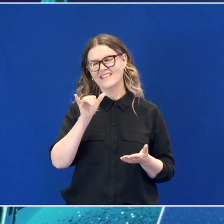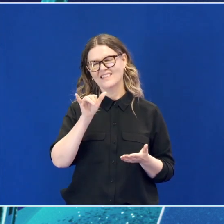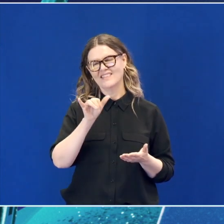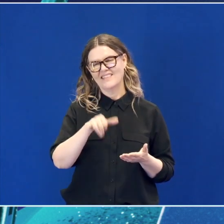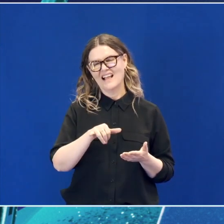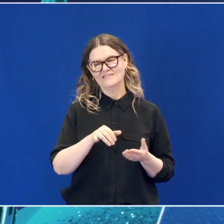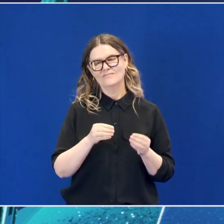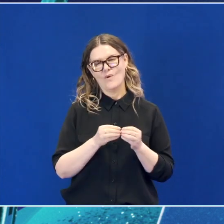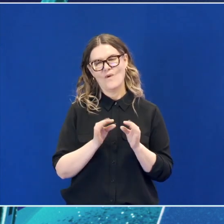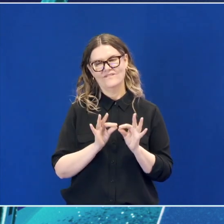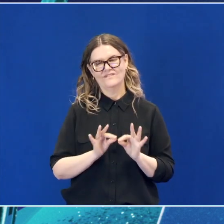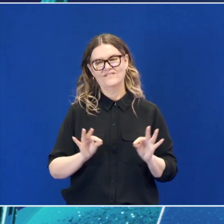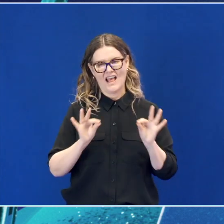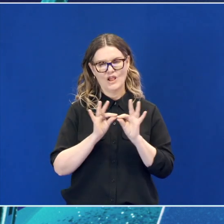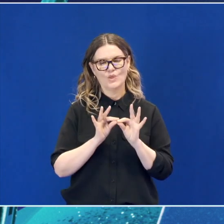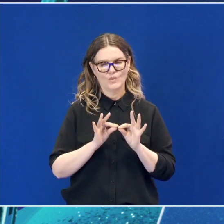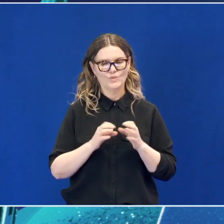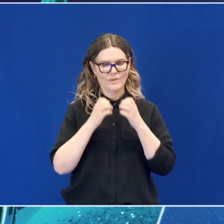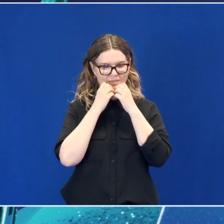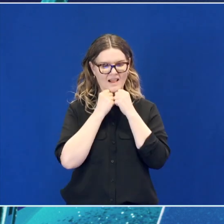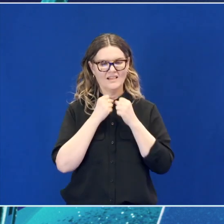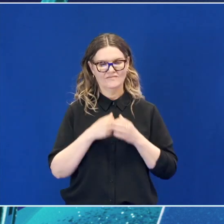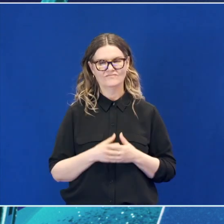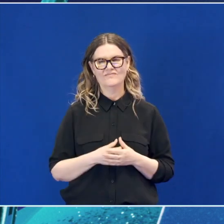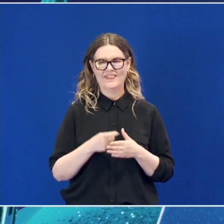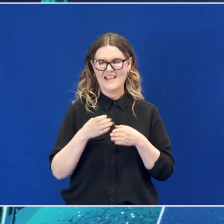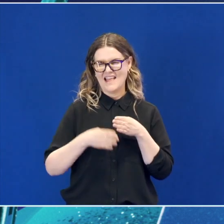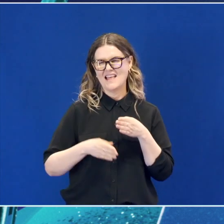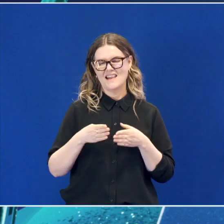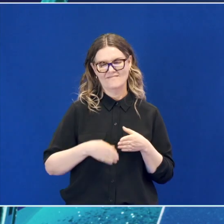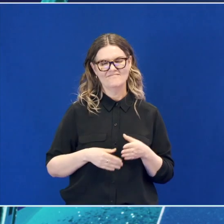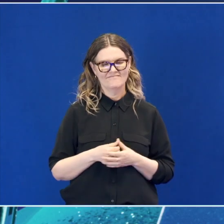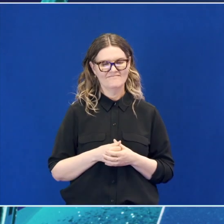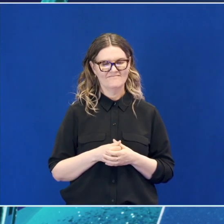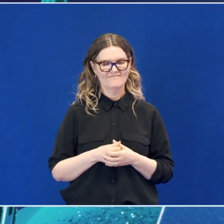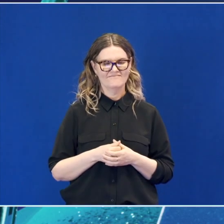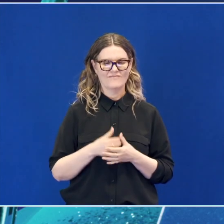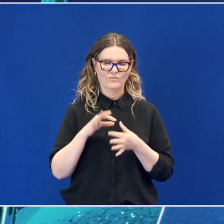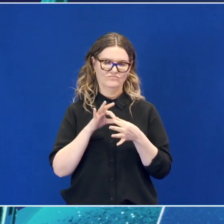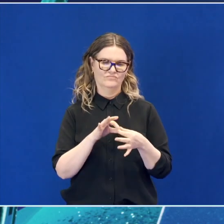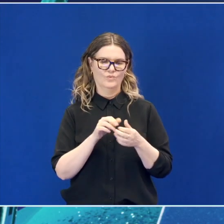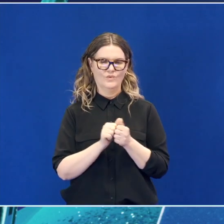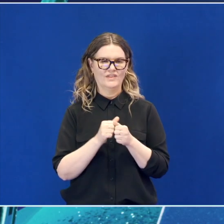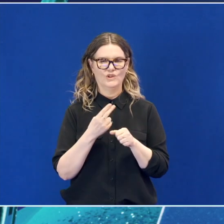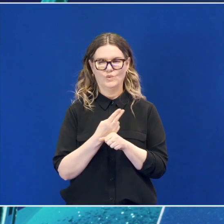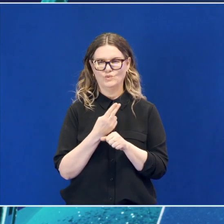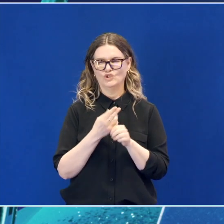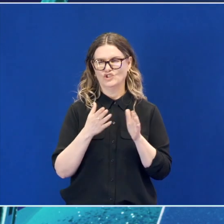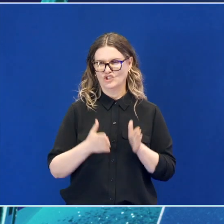at the end or the beginning in terms of user research is where accessibility experts should be spending their time.